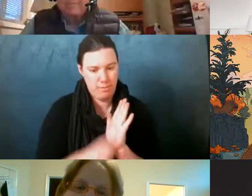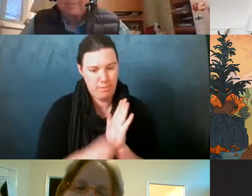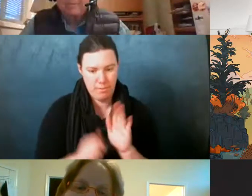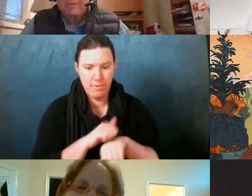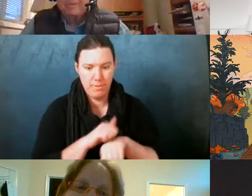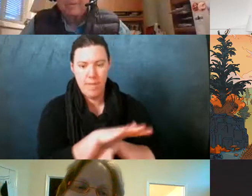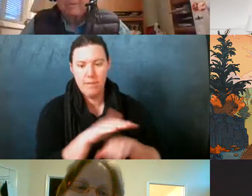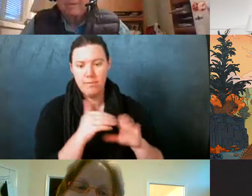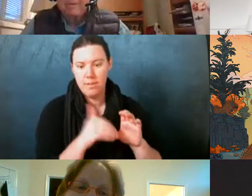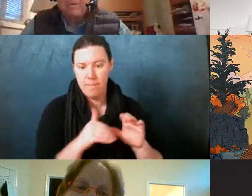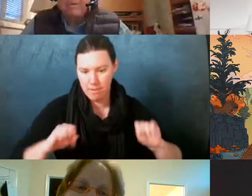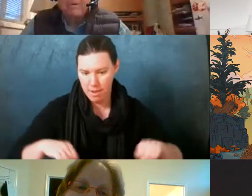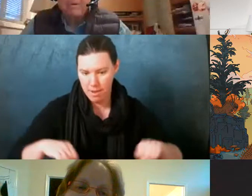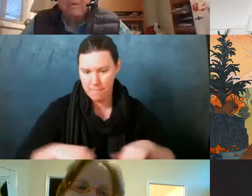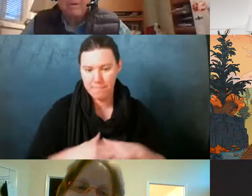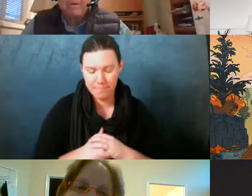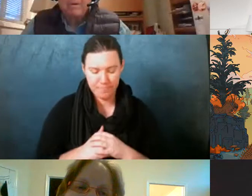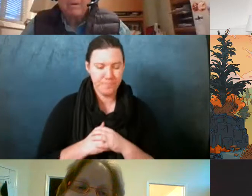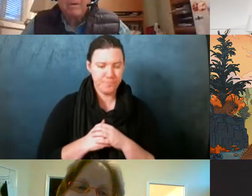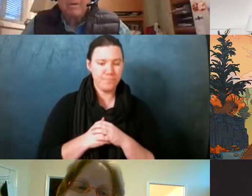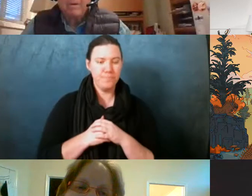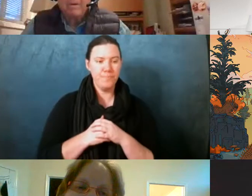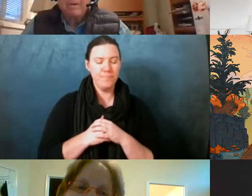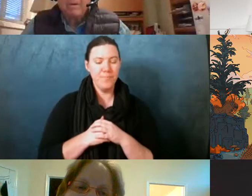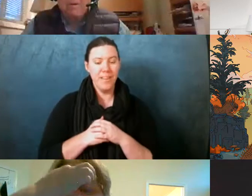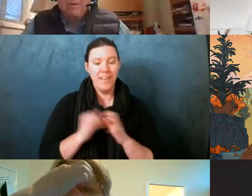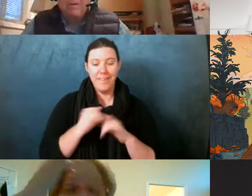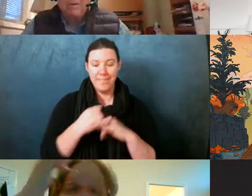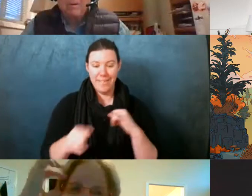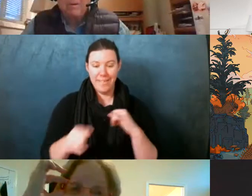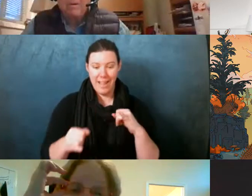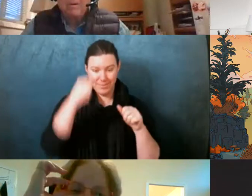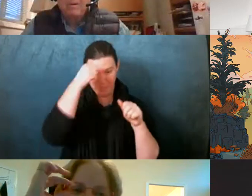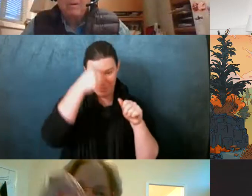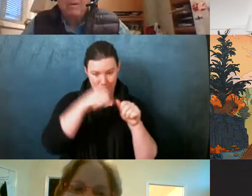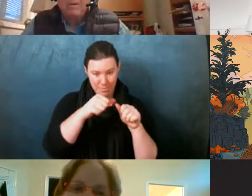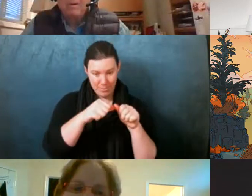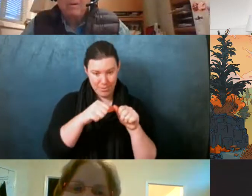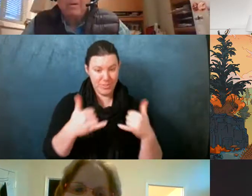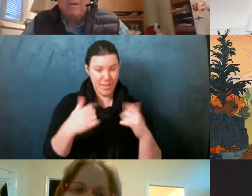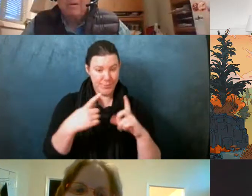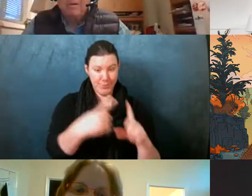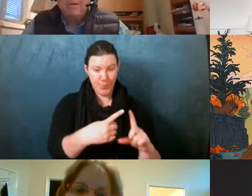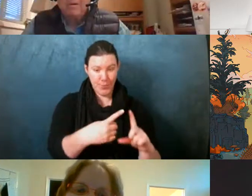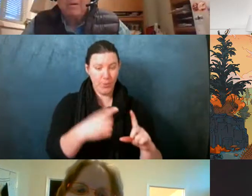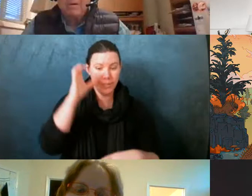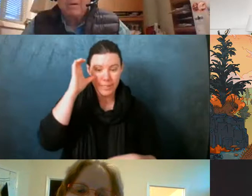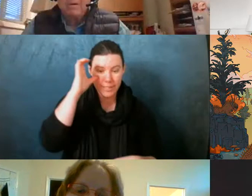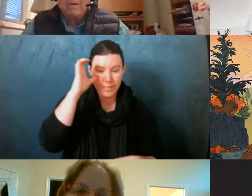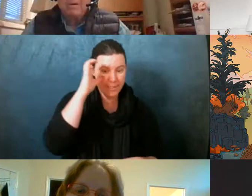Lastly, please remember this is a listening session. So we'll be addressing our rules during our rules process,